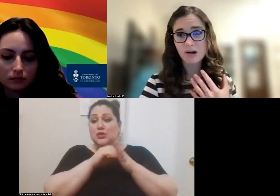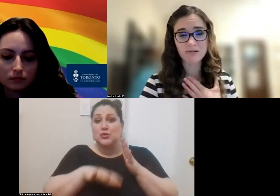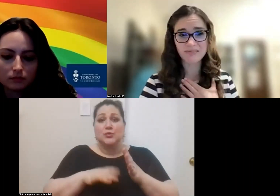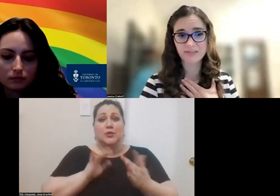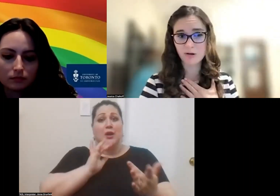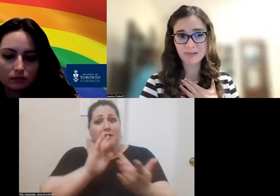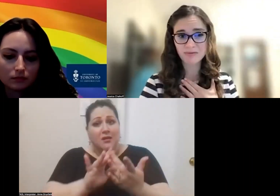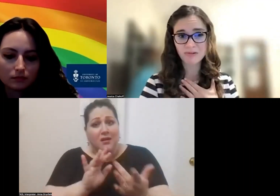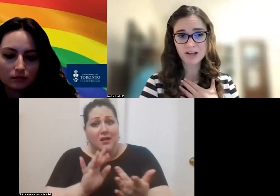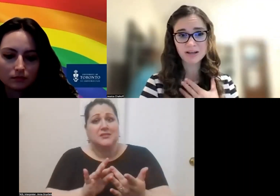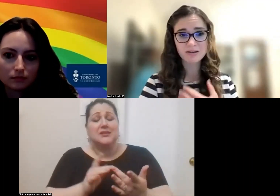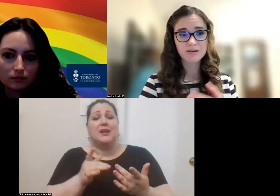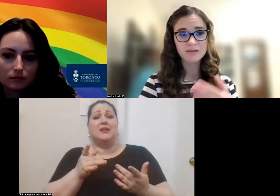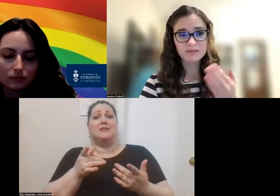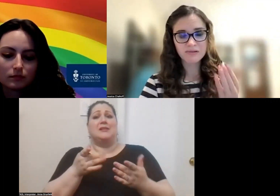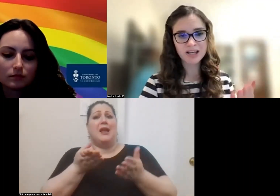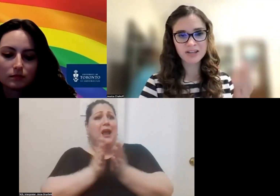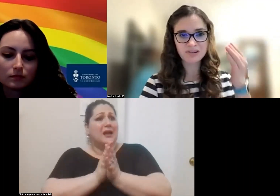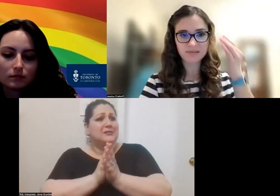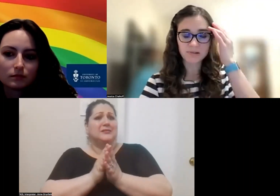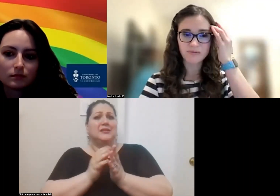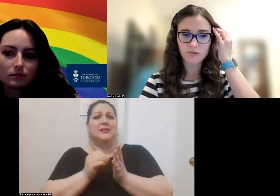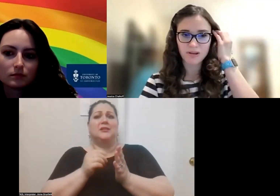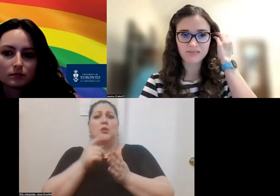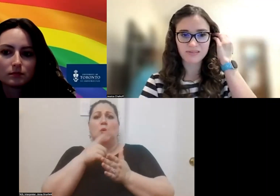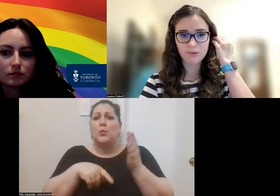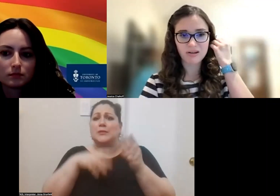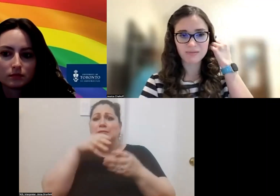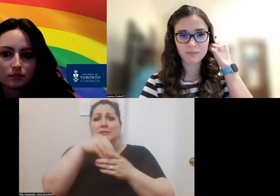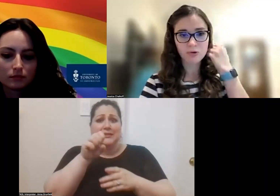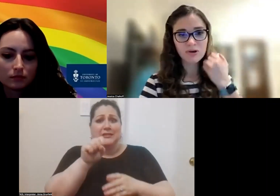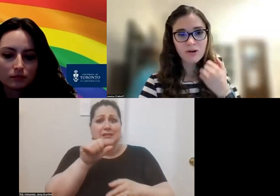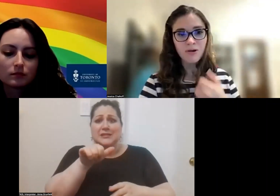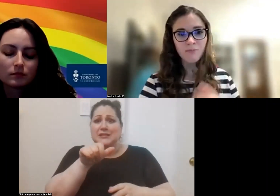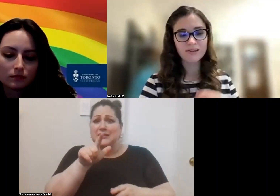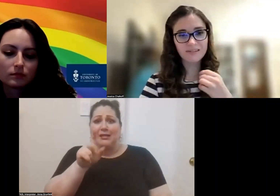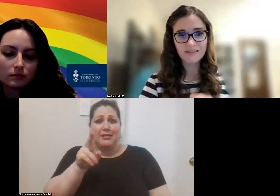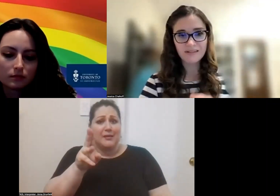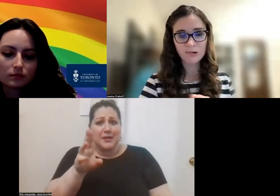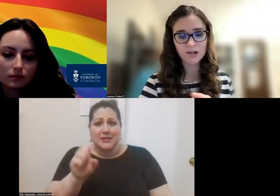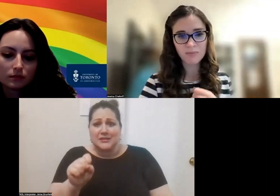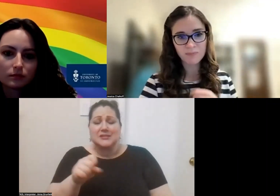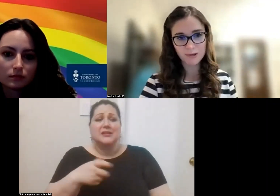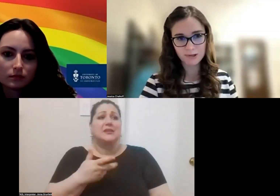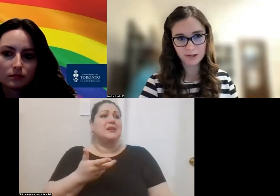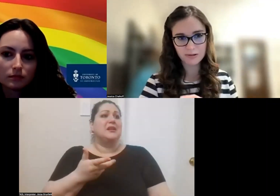you don't have your syllabus ready, try giving as much information as possible. Because accessibility, in my opinion,